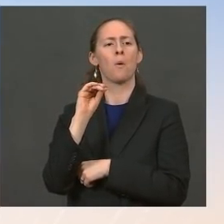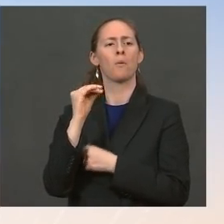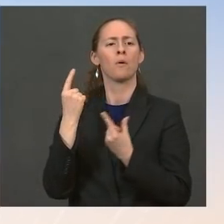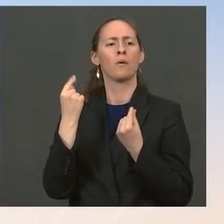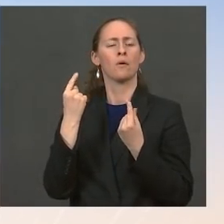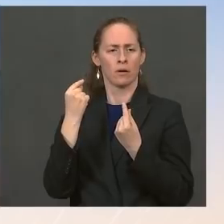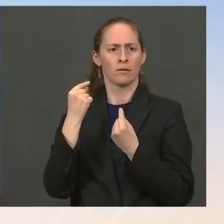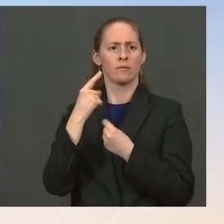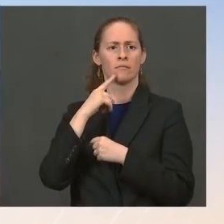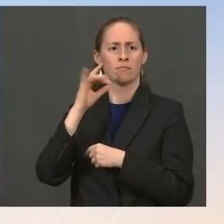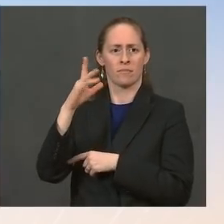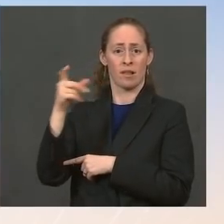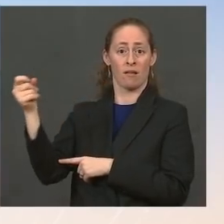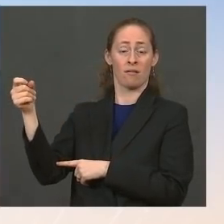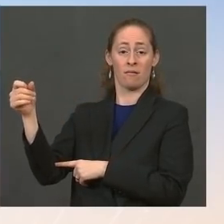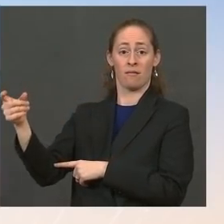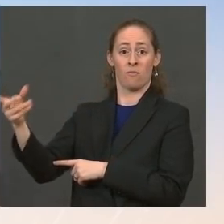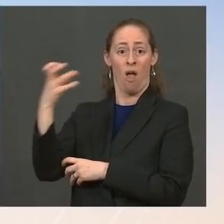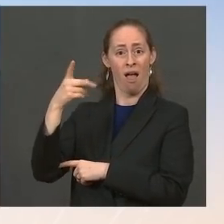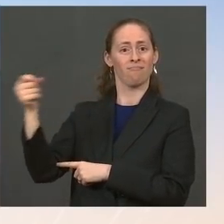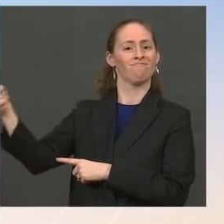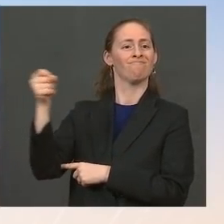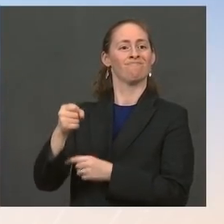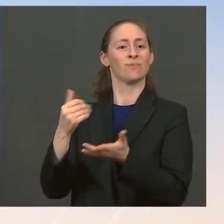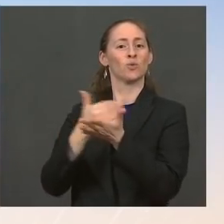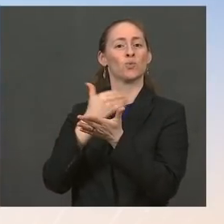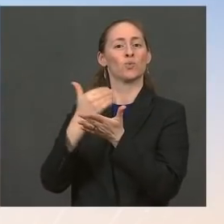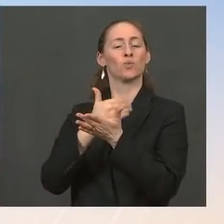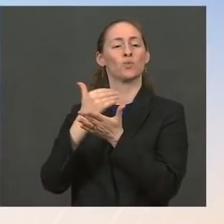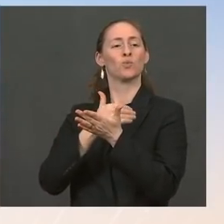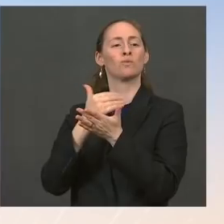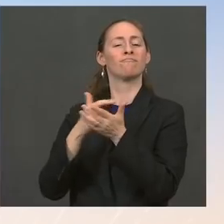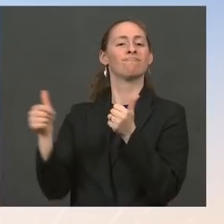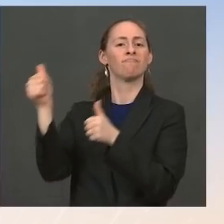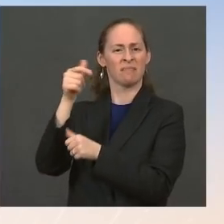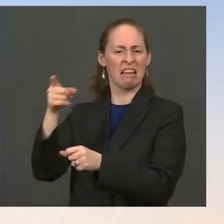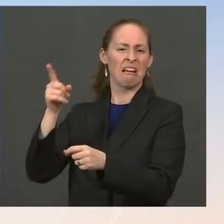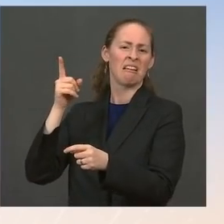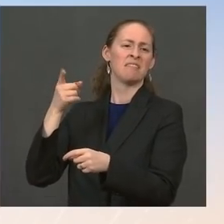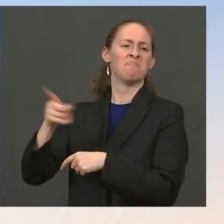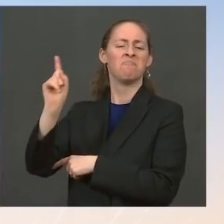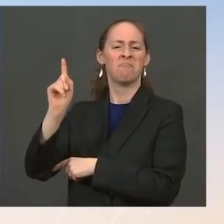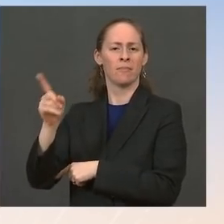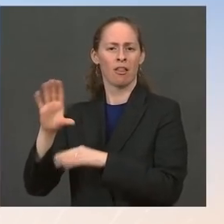or any of the criticism that she faced at her hearing yesterday? Ms. Psaki: Well, I did see some of that commentary.